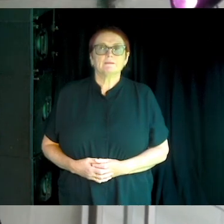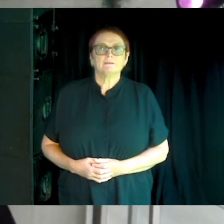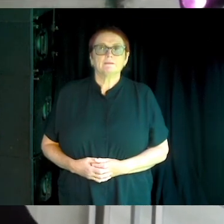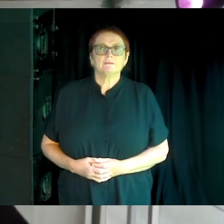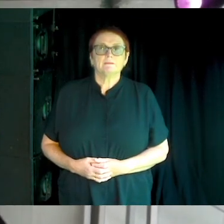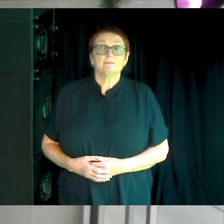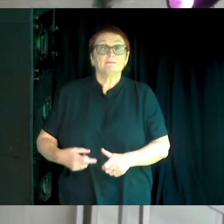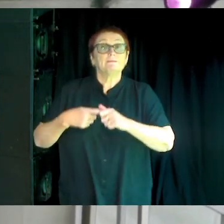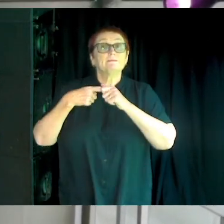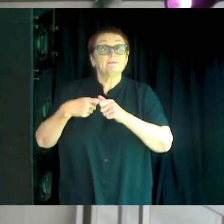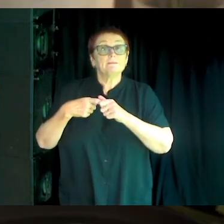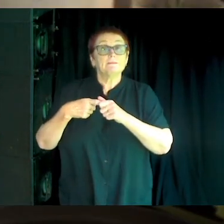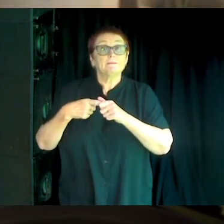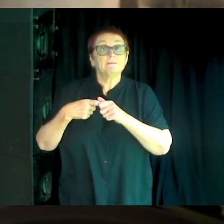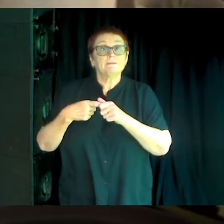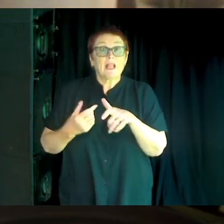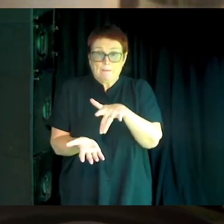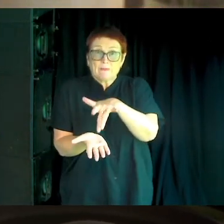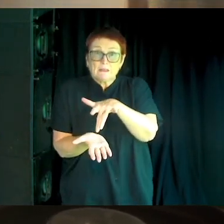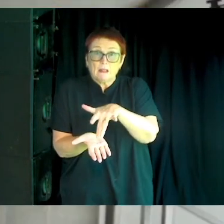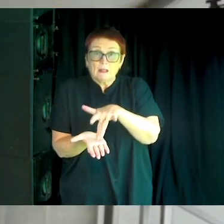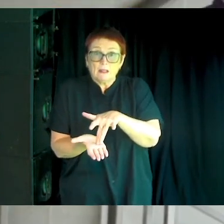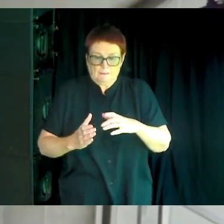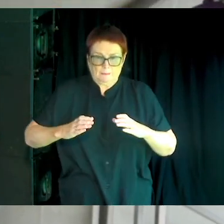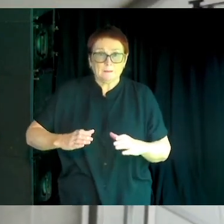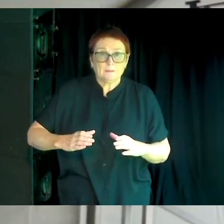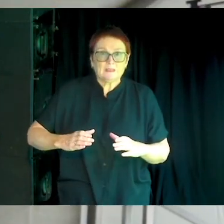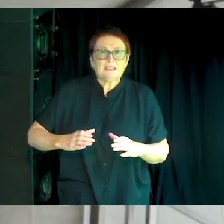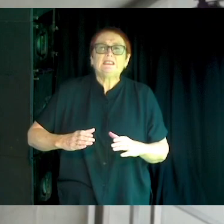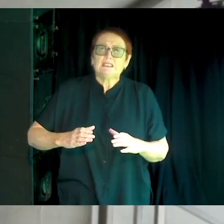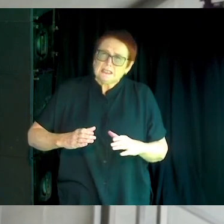so first in the middle you see how I know there's a lot of way to do it